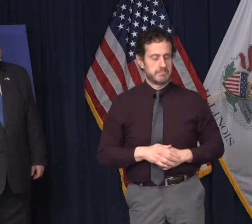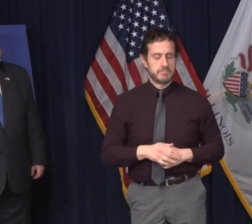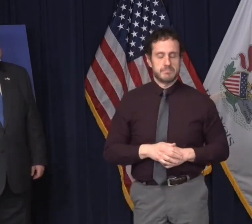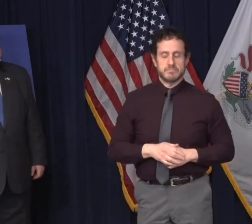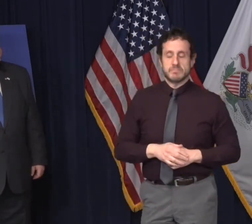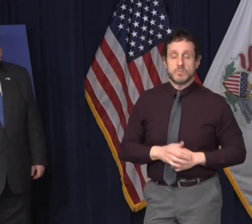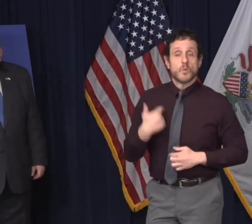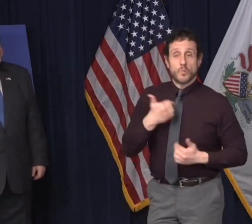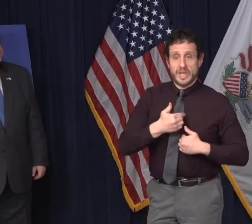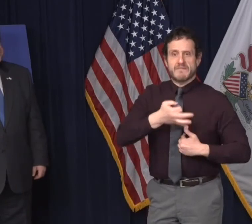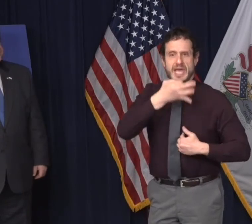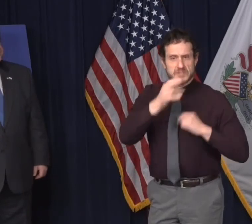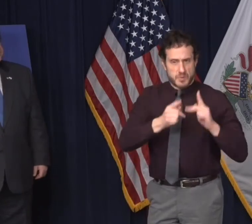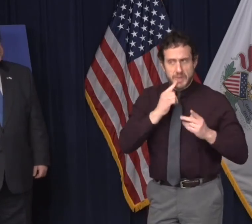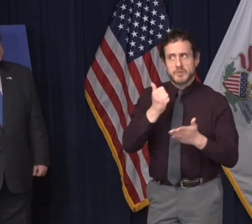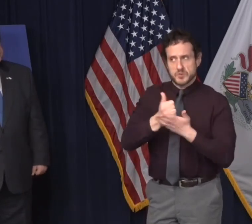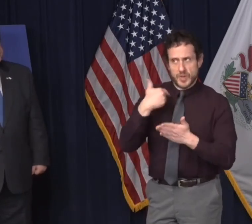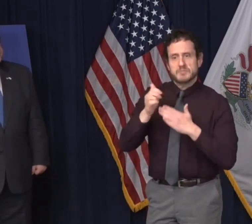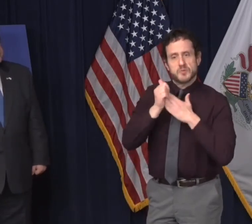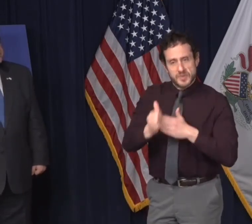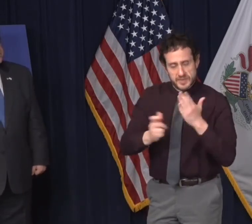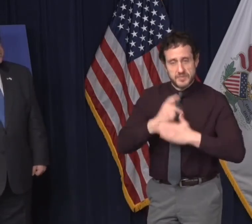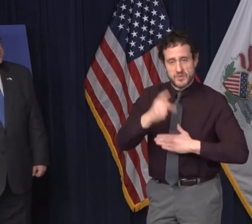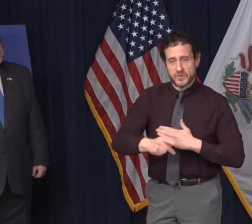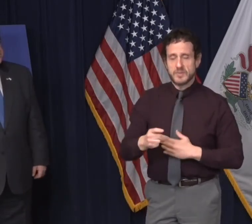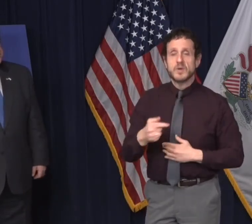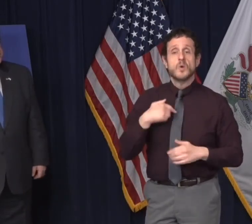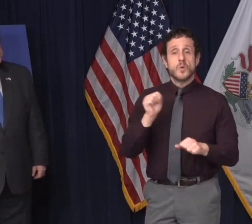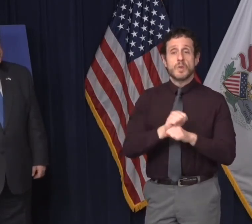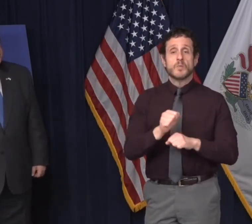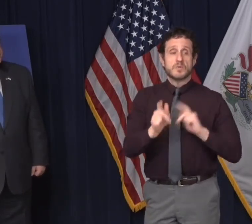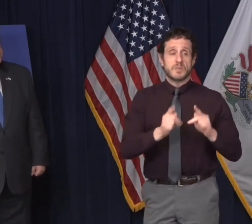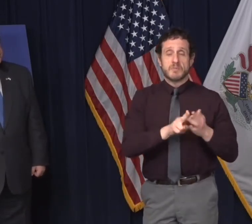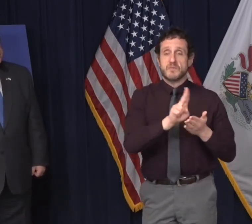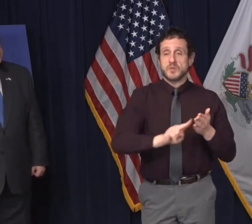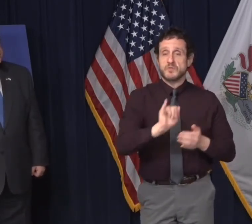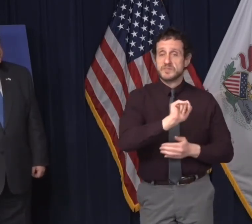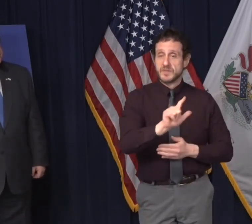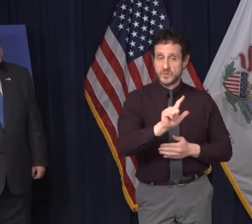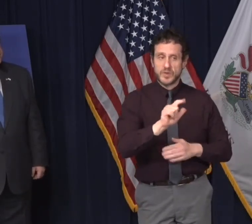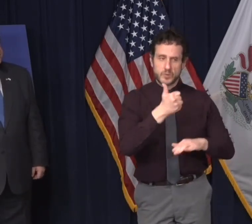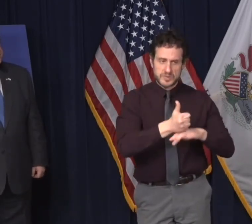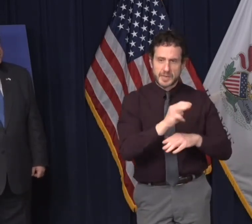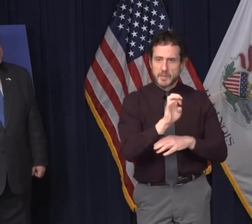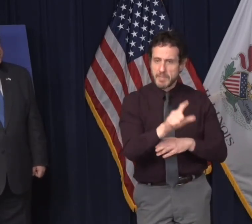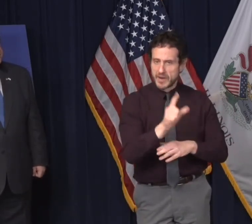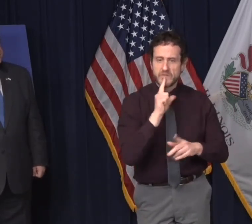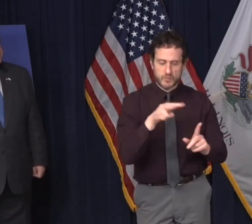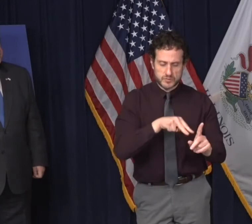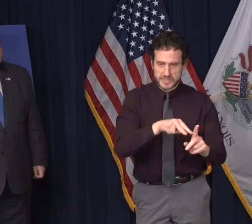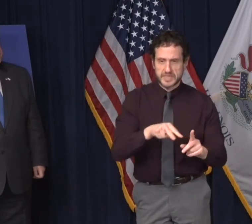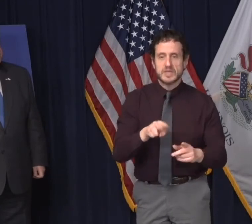FORTUNATELY, IN ILLINOIS WE HAVE -- WE ARE VERY RESOURCEFUL IN TERMS OF HAVING EXPERTS TO HELP GUIDE US IN THIS AND WORK WITH MODELERS FROM THE UNIVERSITY OF ILLINOIS,